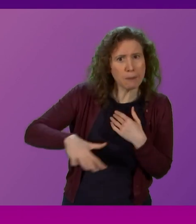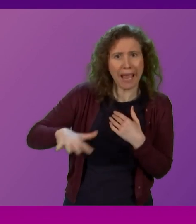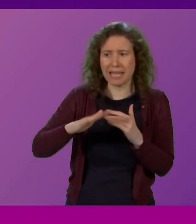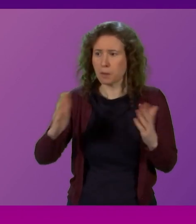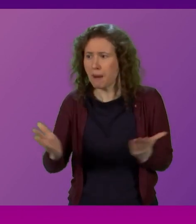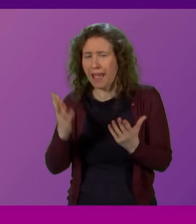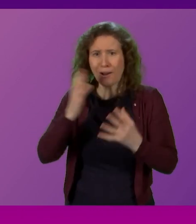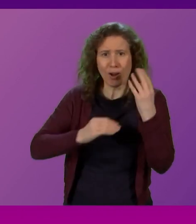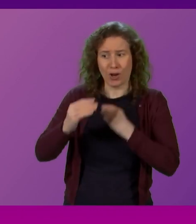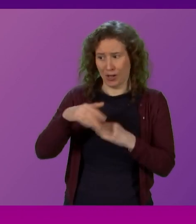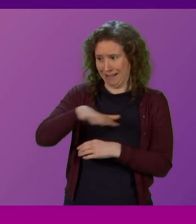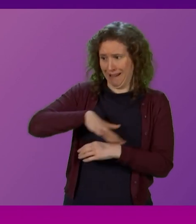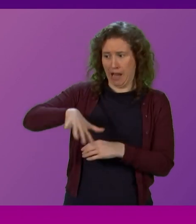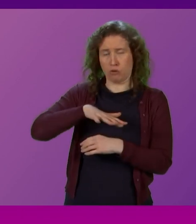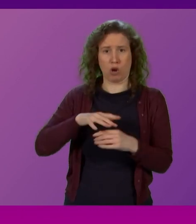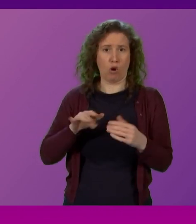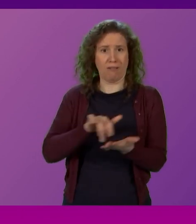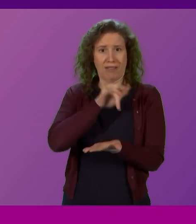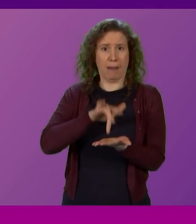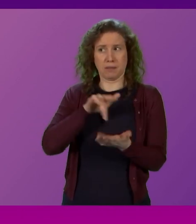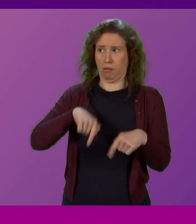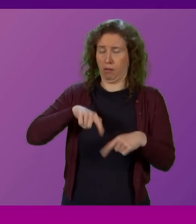urban parts of the capital, is due to close on Monday.